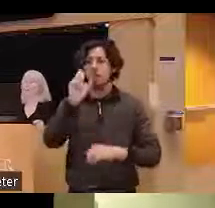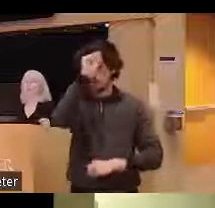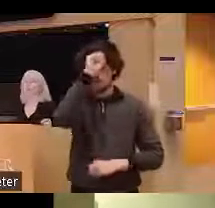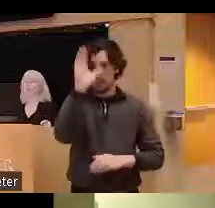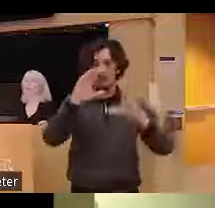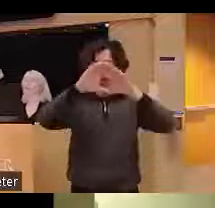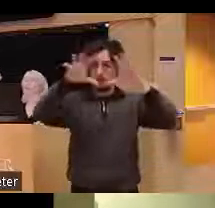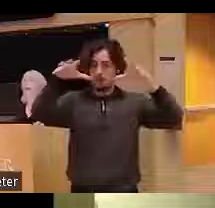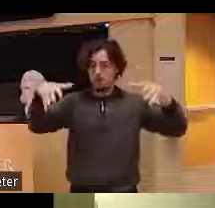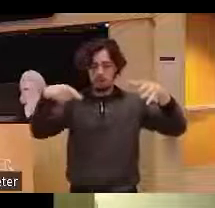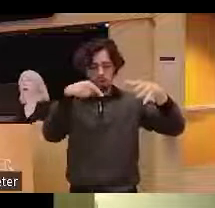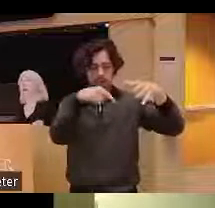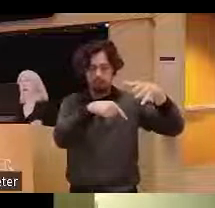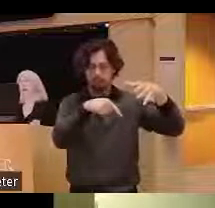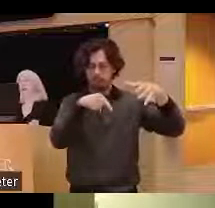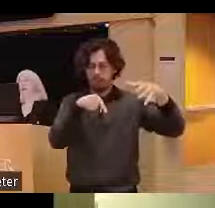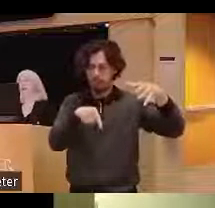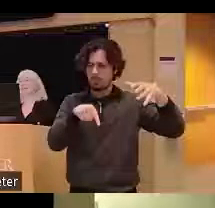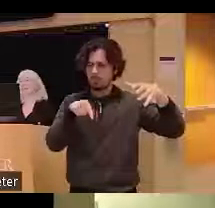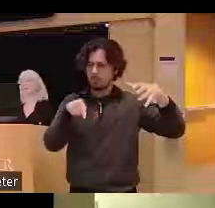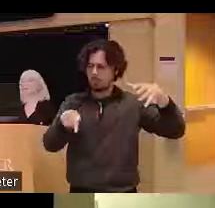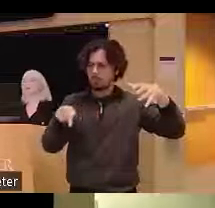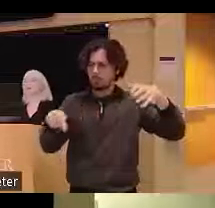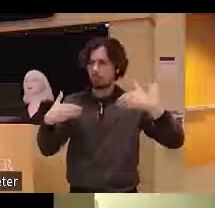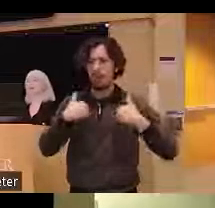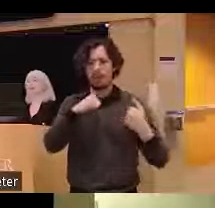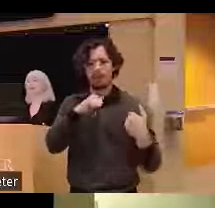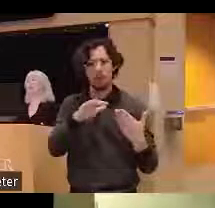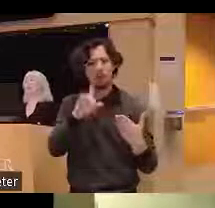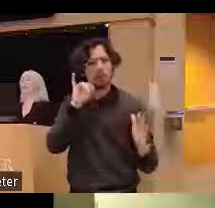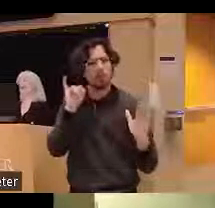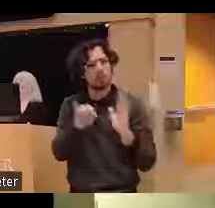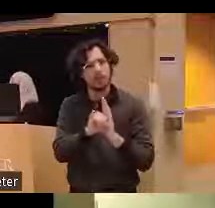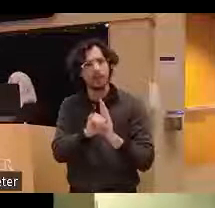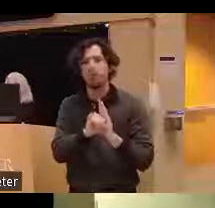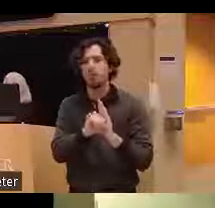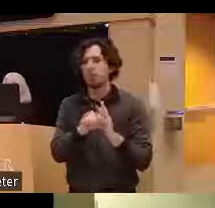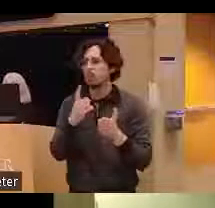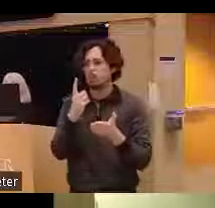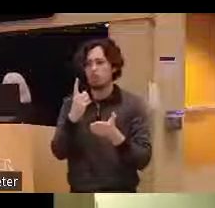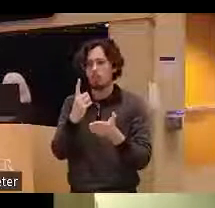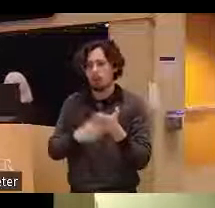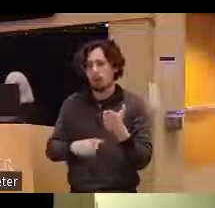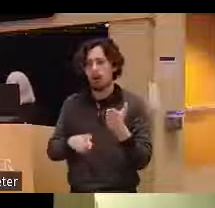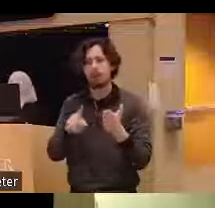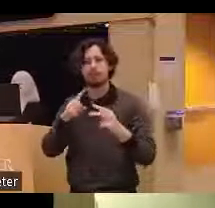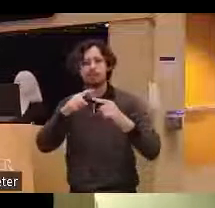suggesting we may have ways to identify what are the influential variants because those May